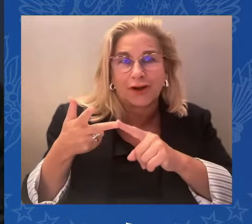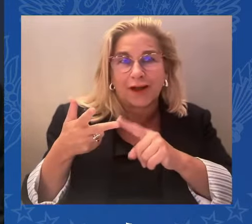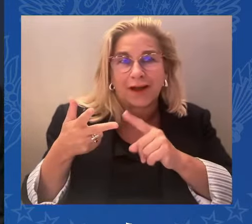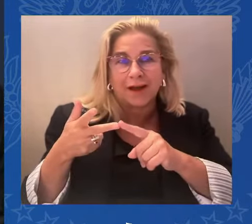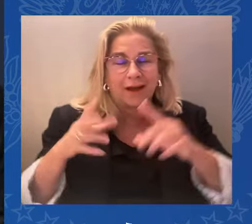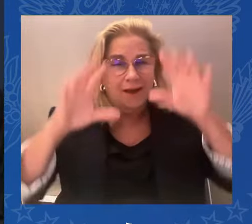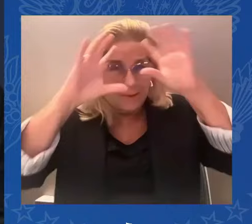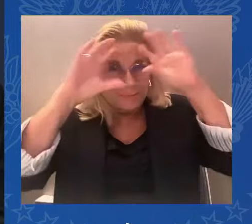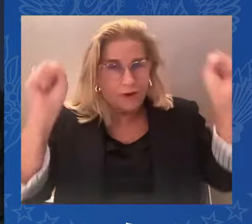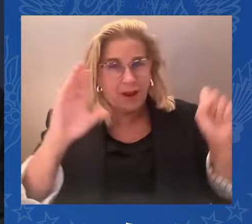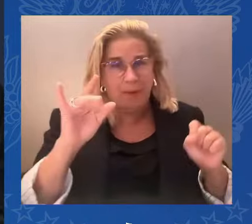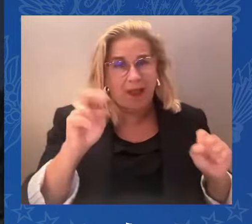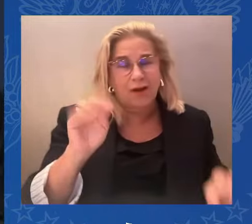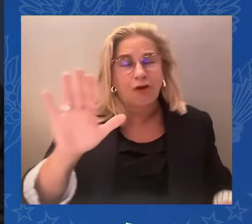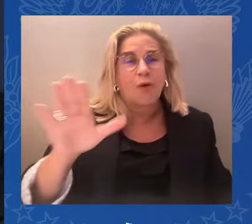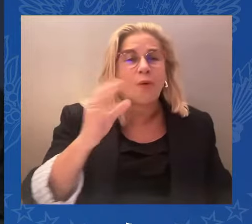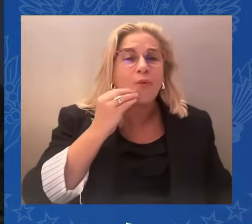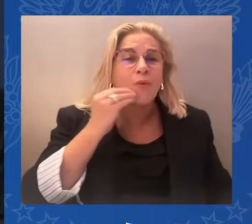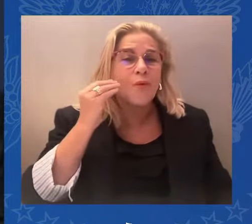to celebrate the 20th anniversary of Quad.